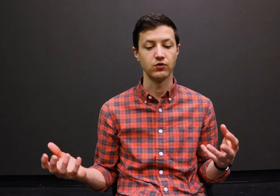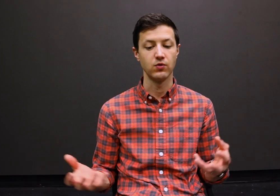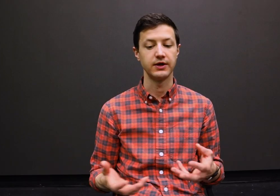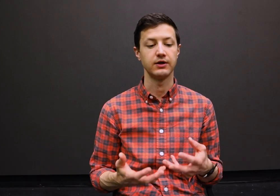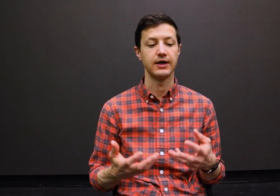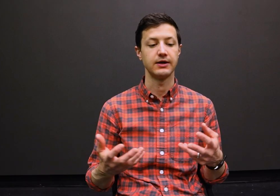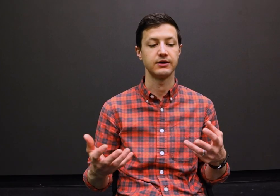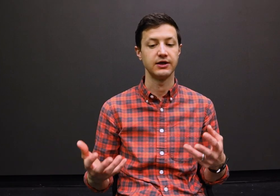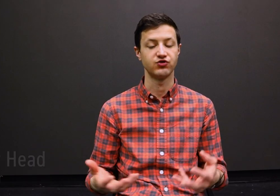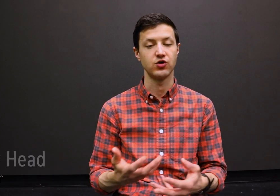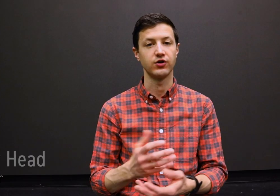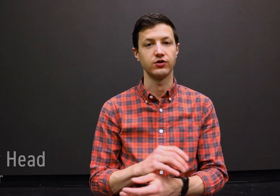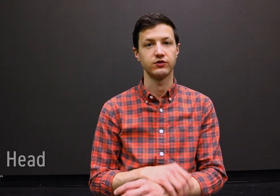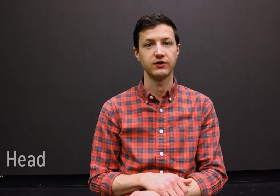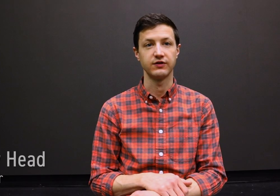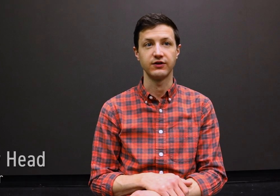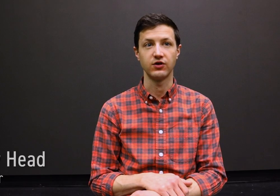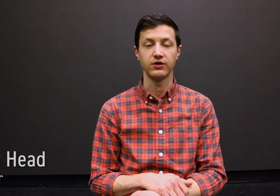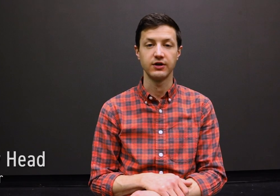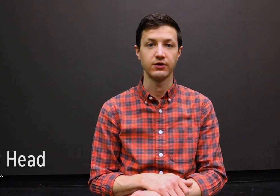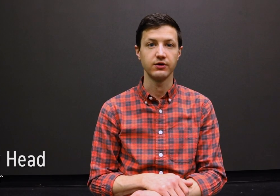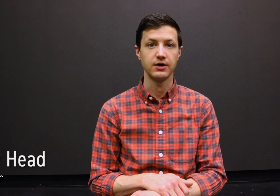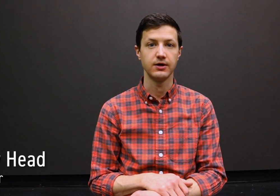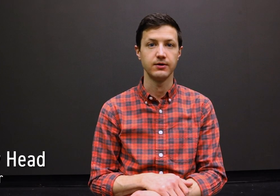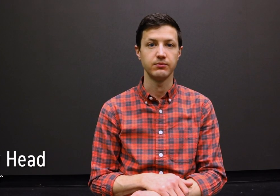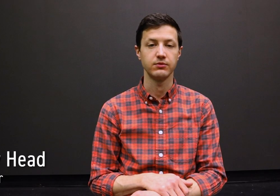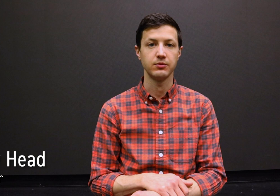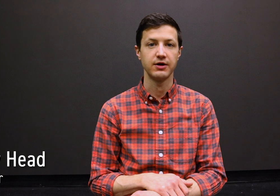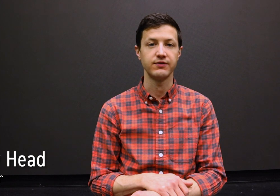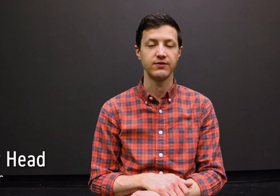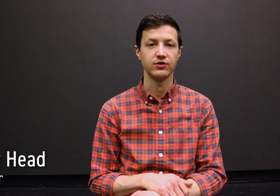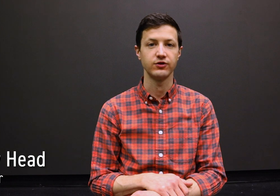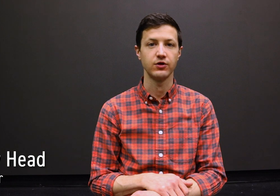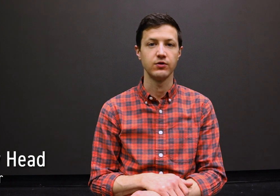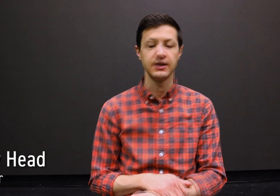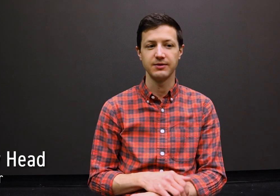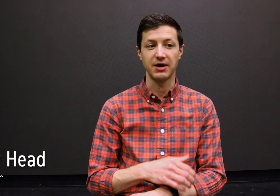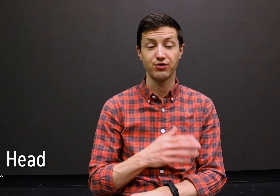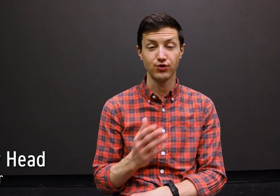growing and getting stronger since I started here about five years ago